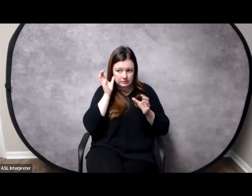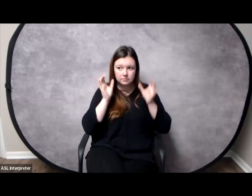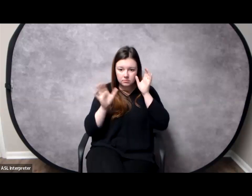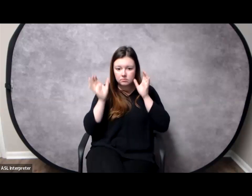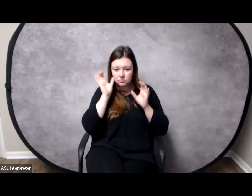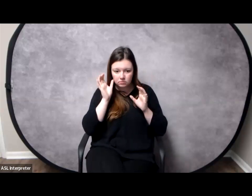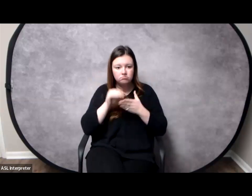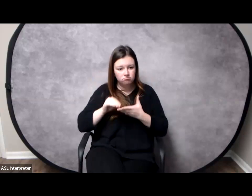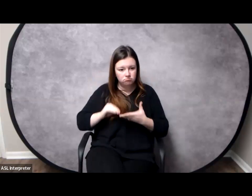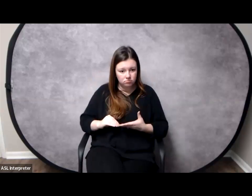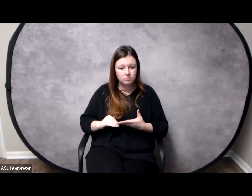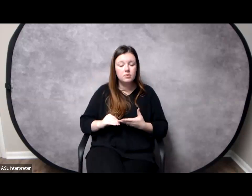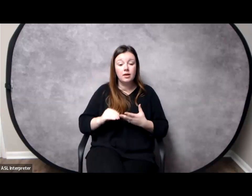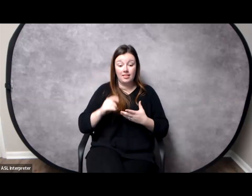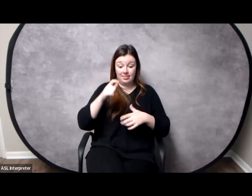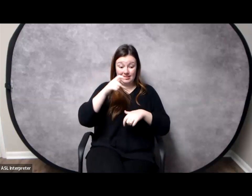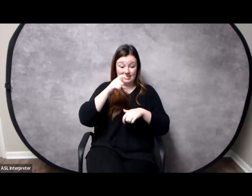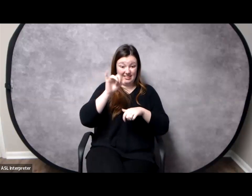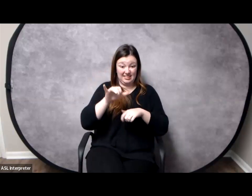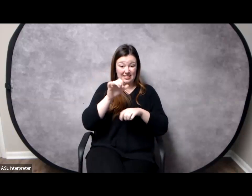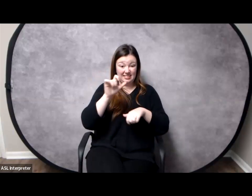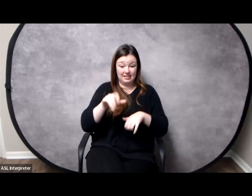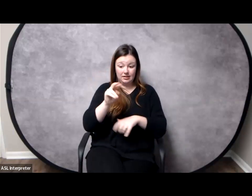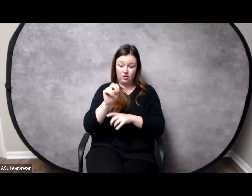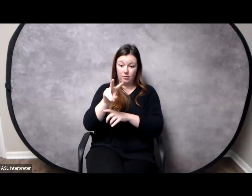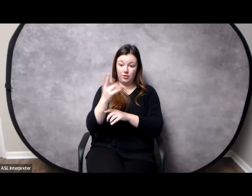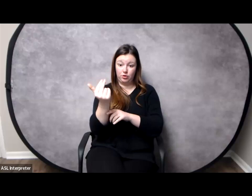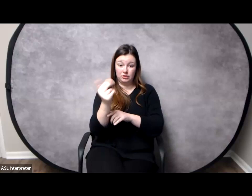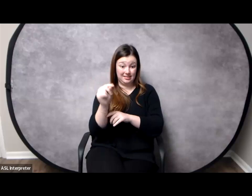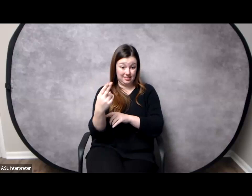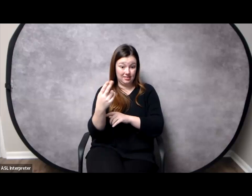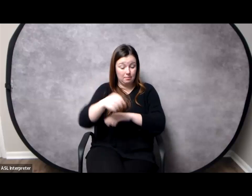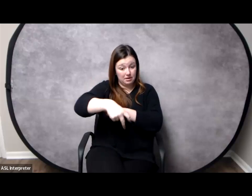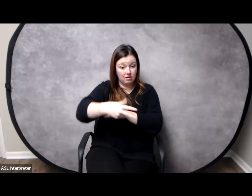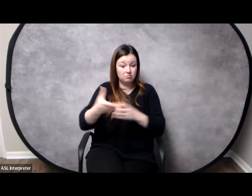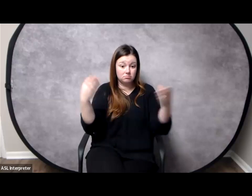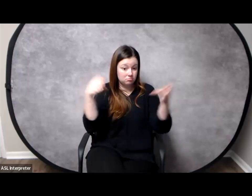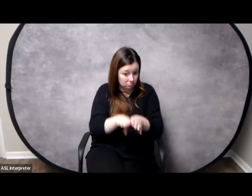Once that happens, we propose that the effective date of all of these new requirements will